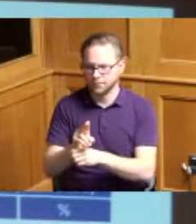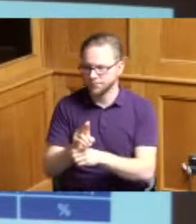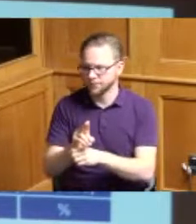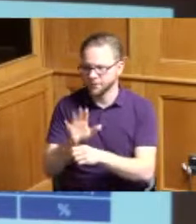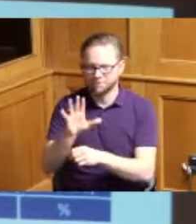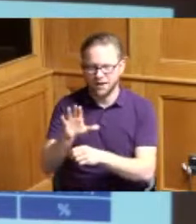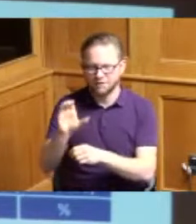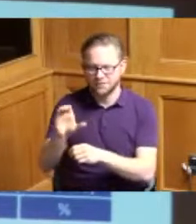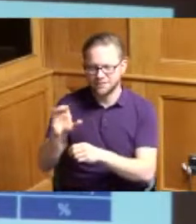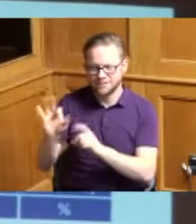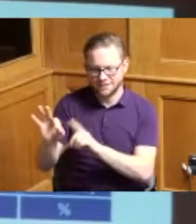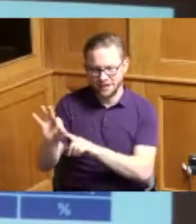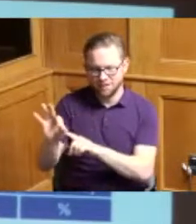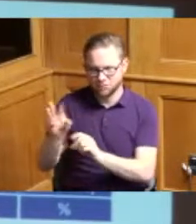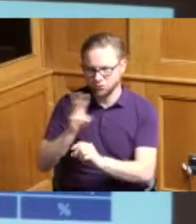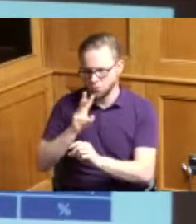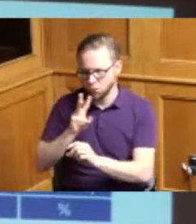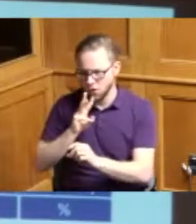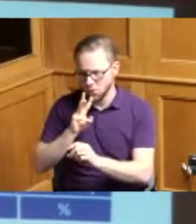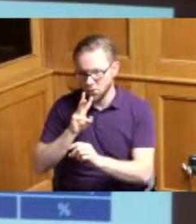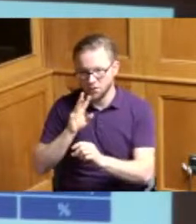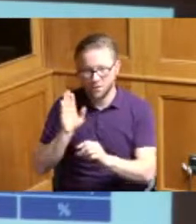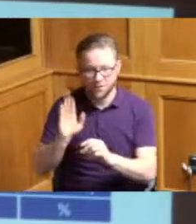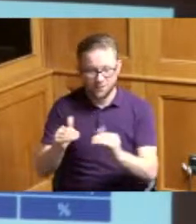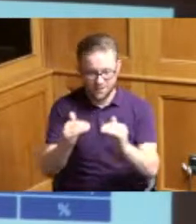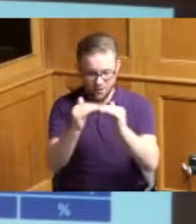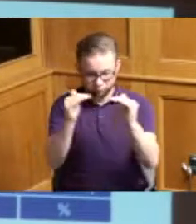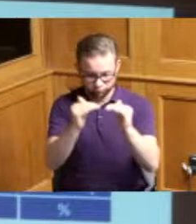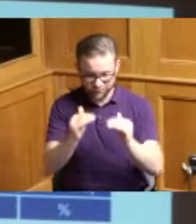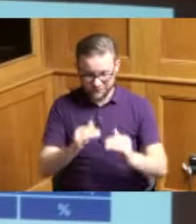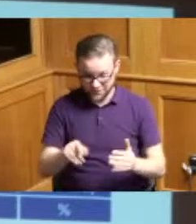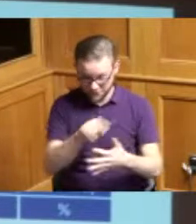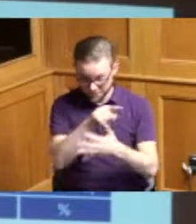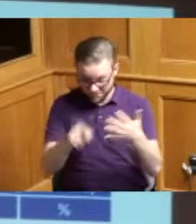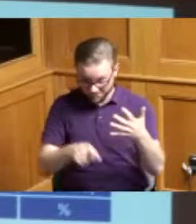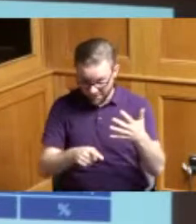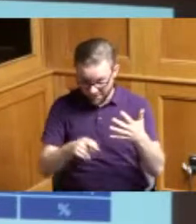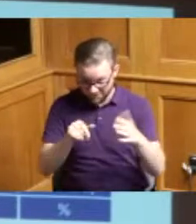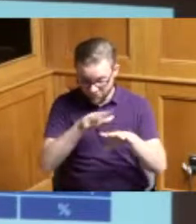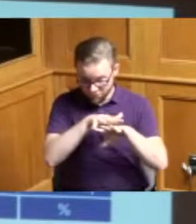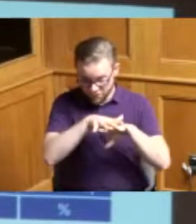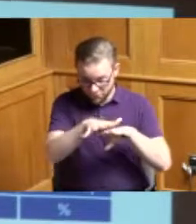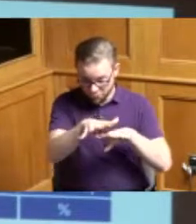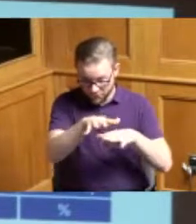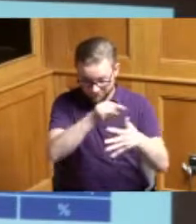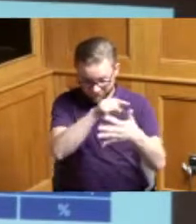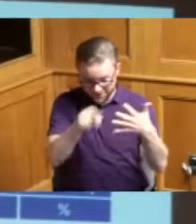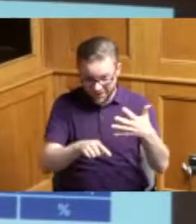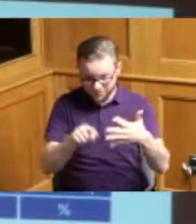and assuming they're in tier 2 for the wet weather impervious surface charge existing rates obviously